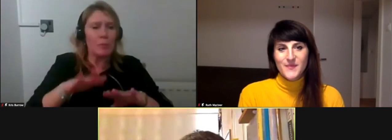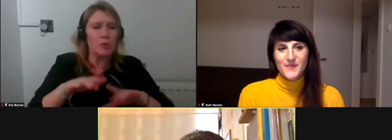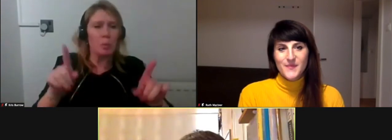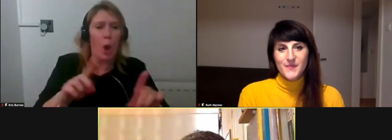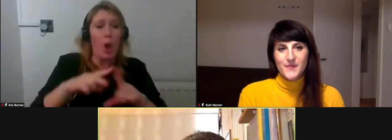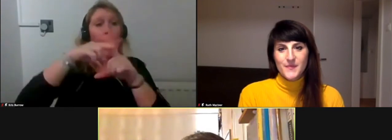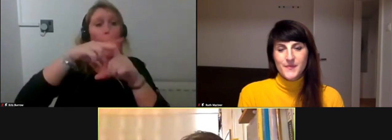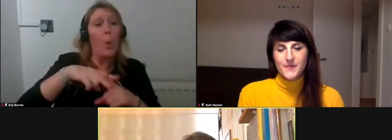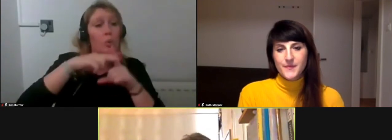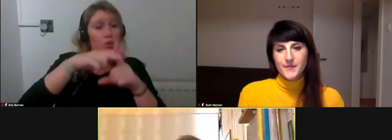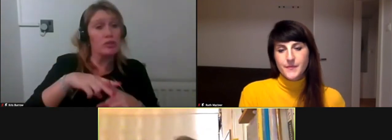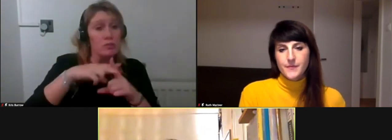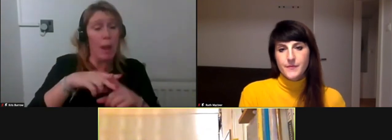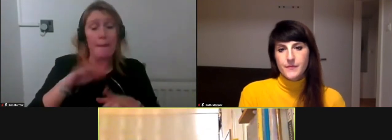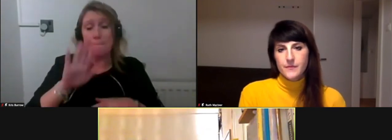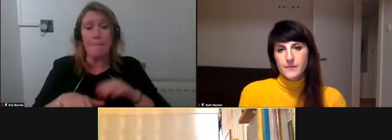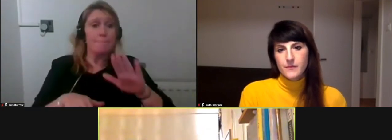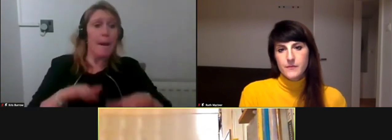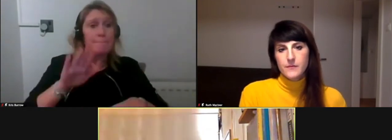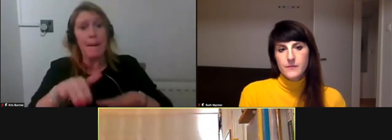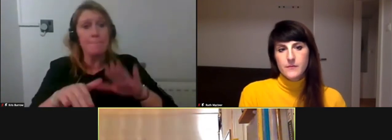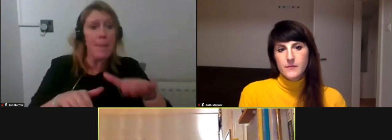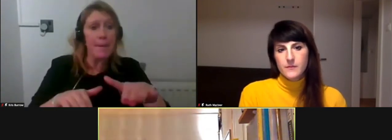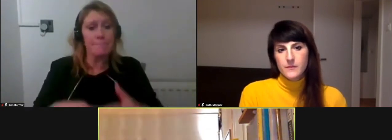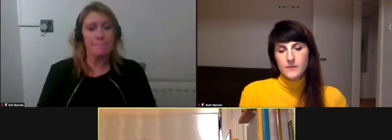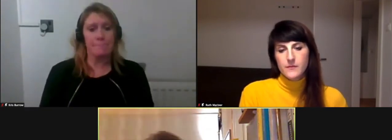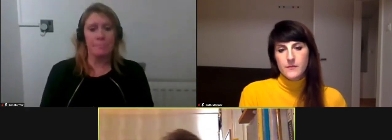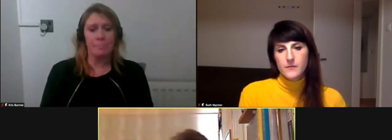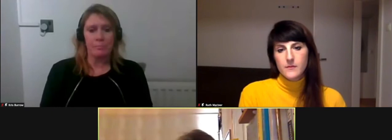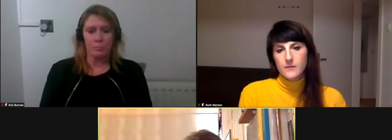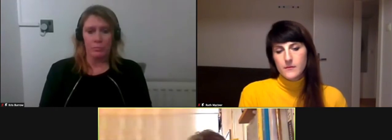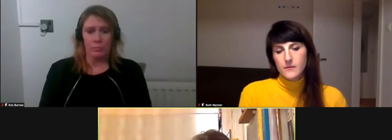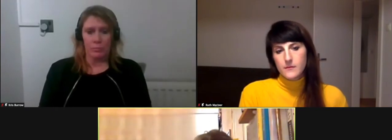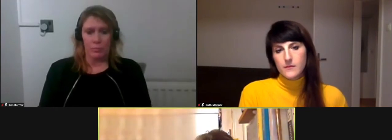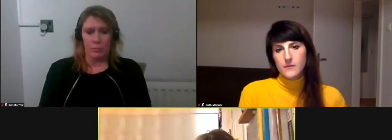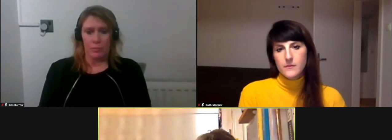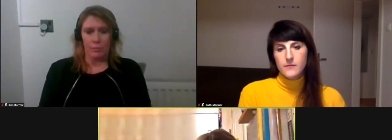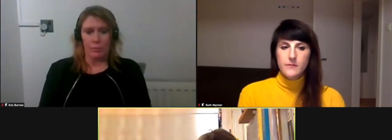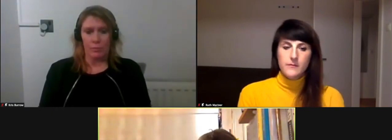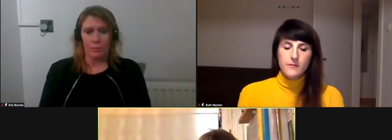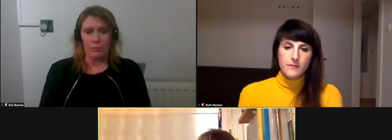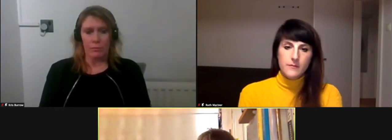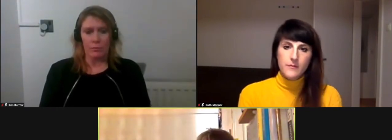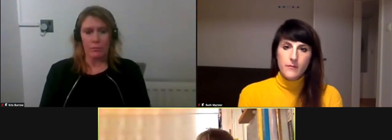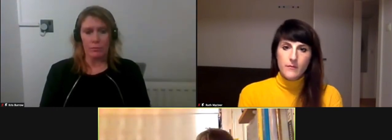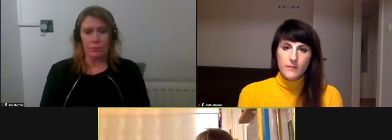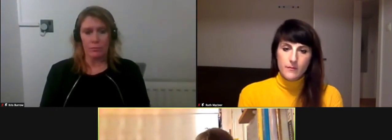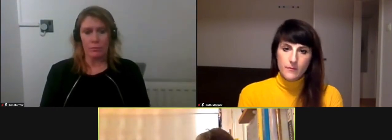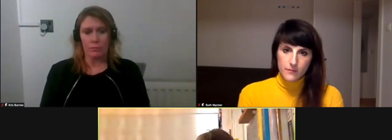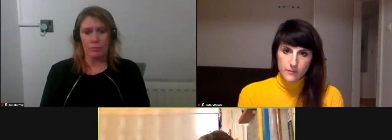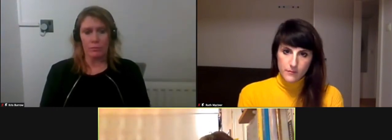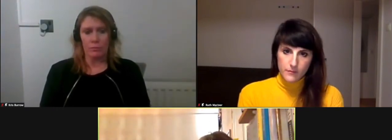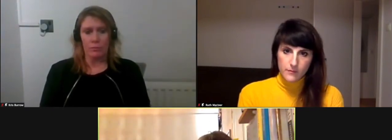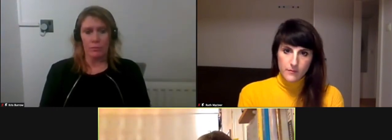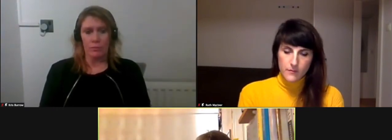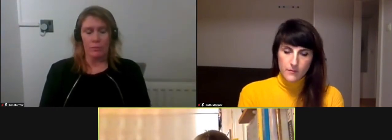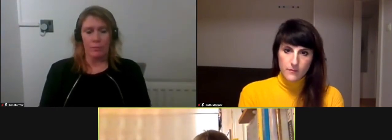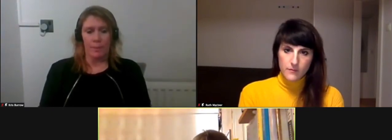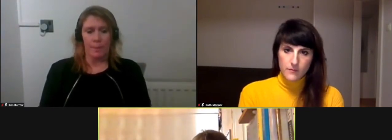So, just to bring another prop into play. One of the wonderful things about Foley is